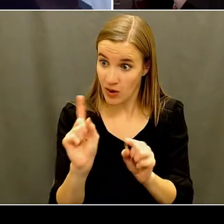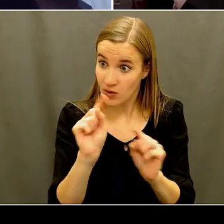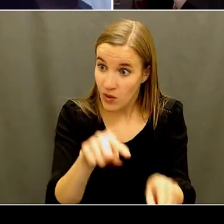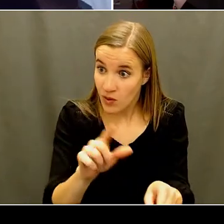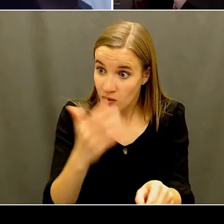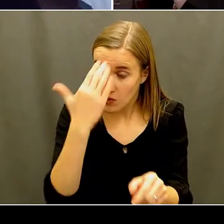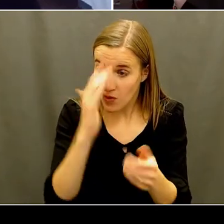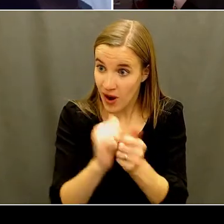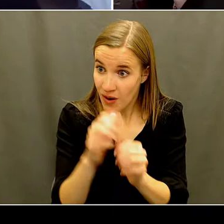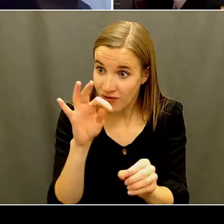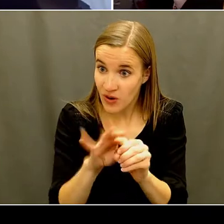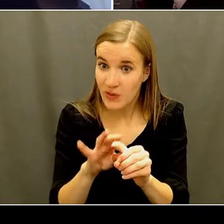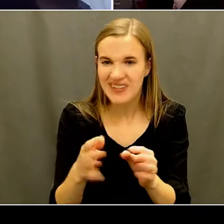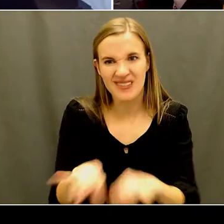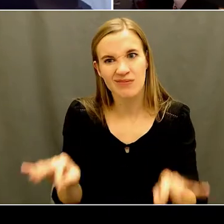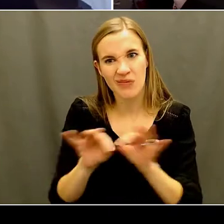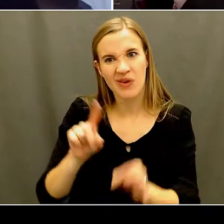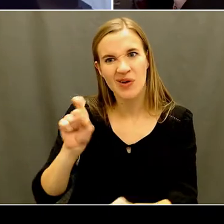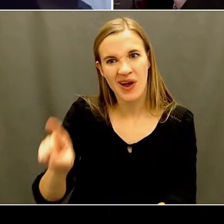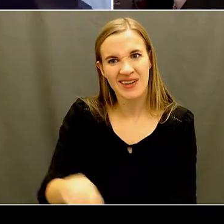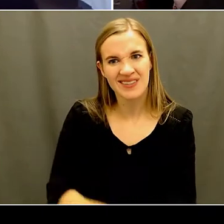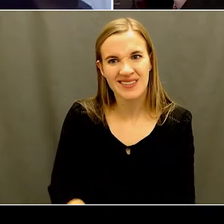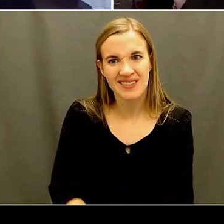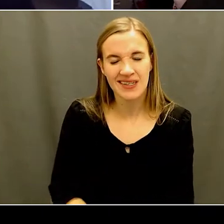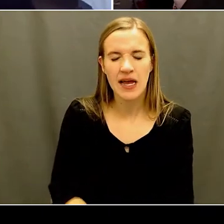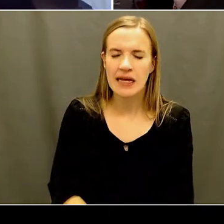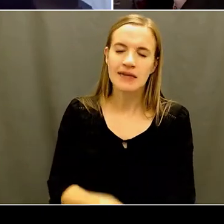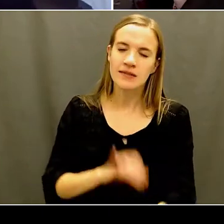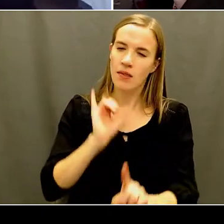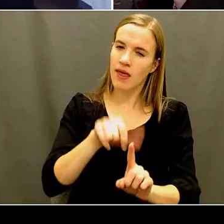absentee ballot. If you need to request it, you'll need to do so by this date.